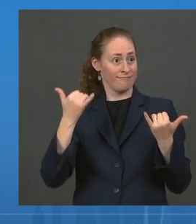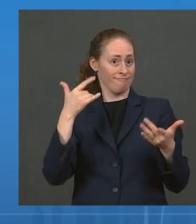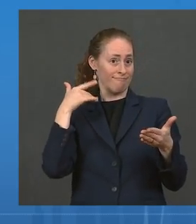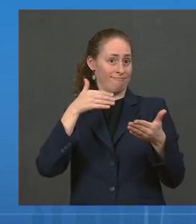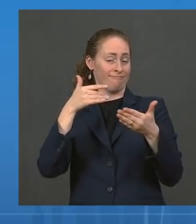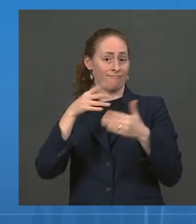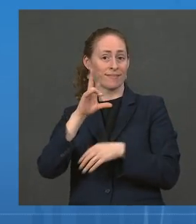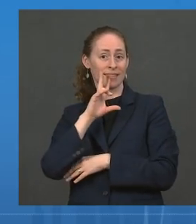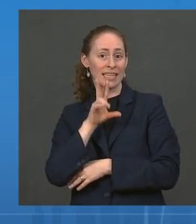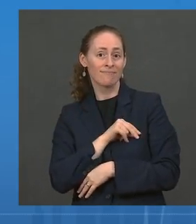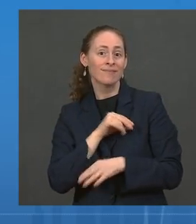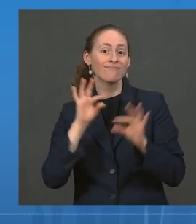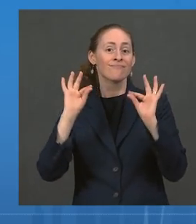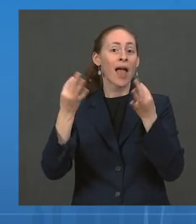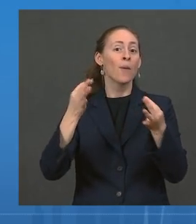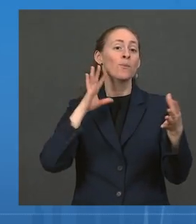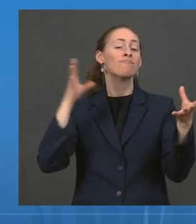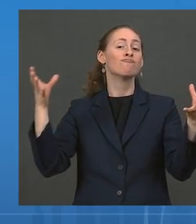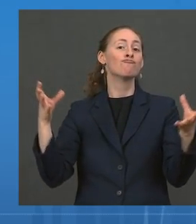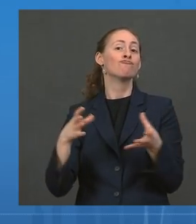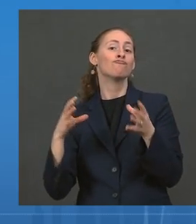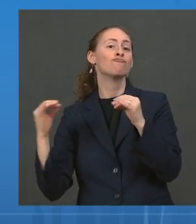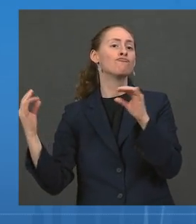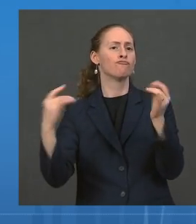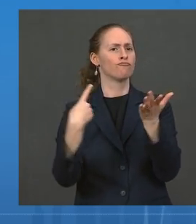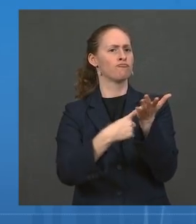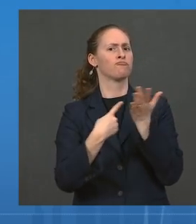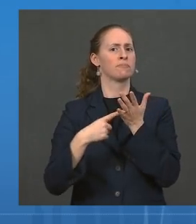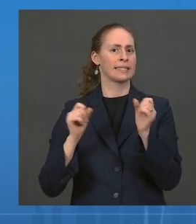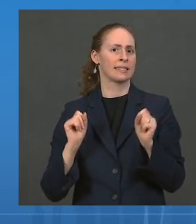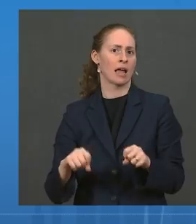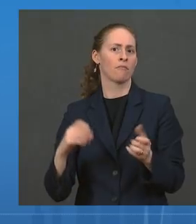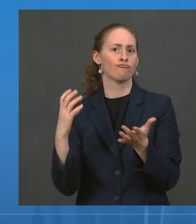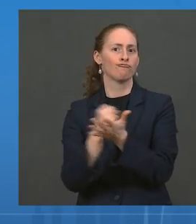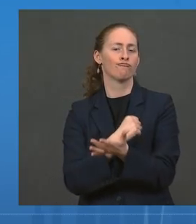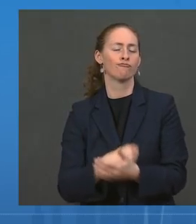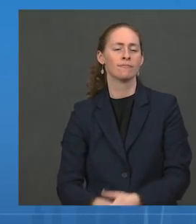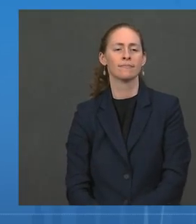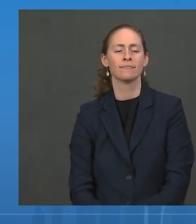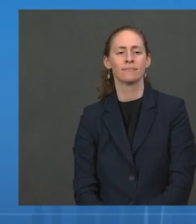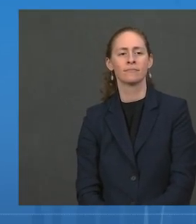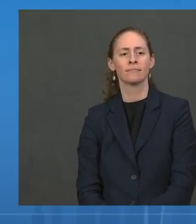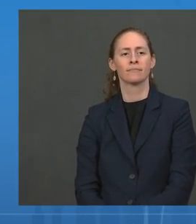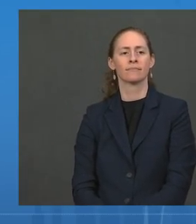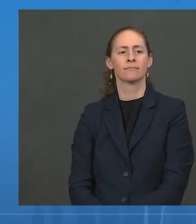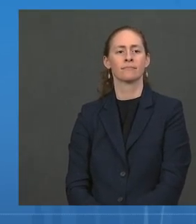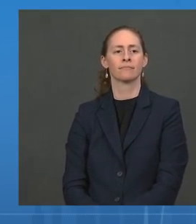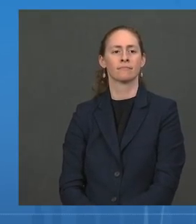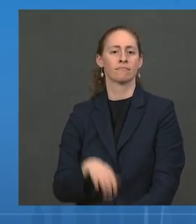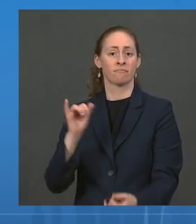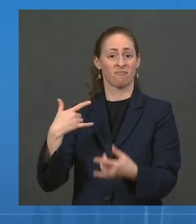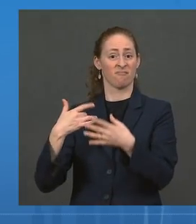The toolkit is easy to read. It's illustrated. It's designed to give people the power to stop health misinformation in their communities.